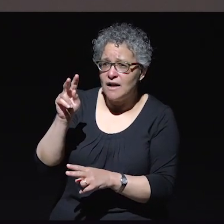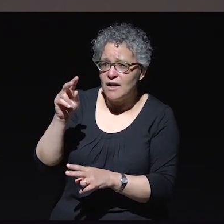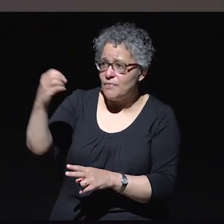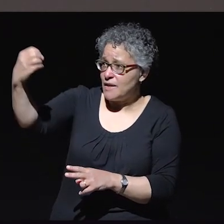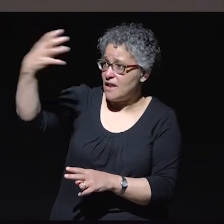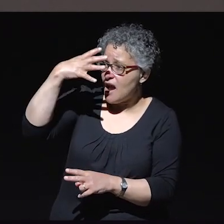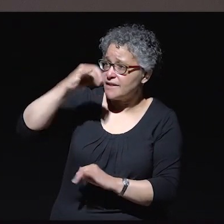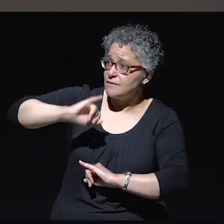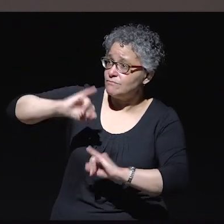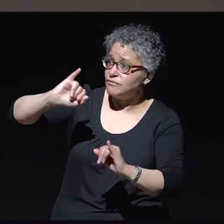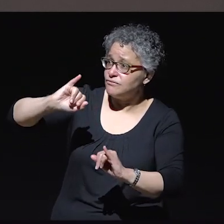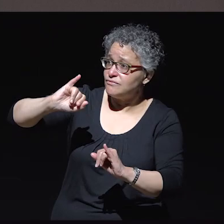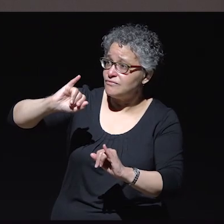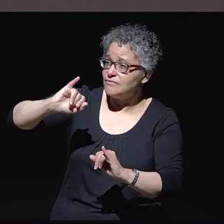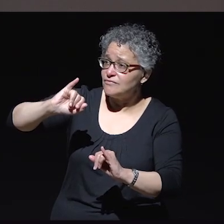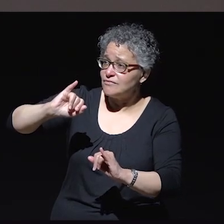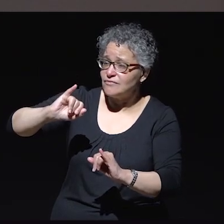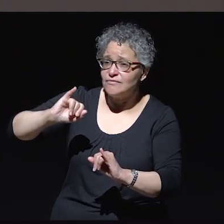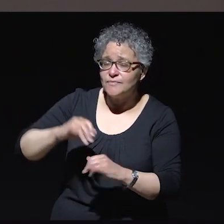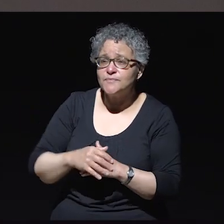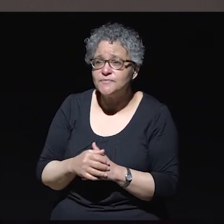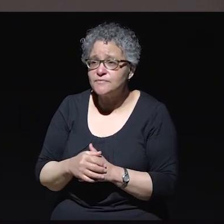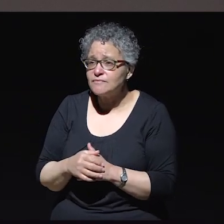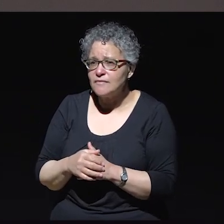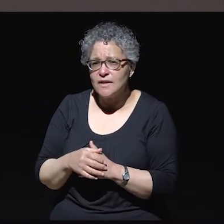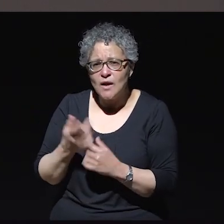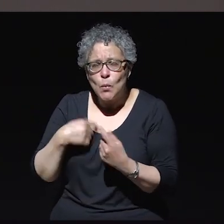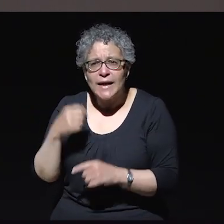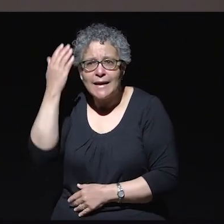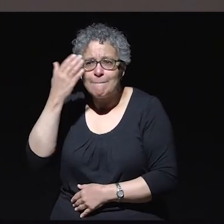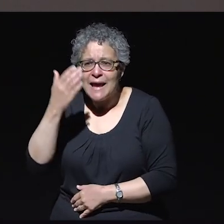as he turns to hand brushes to, we can imagine, Gainsborough himself.